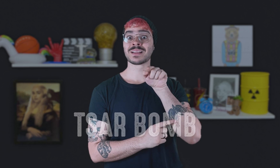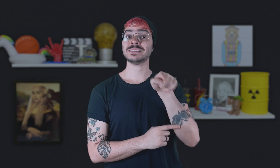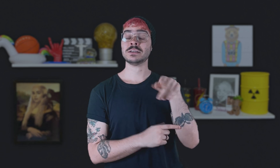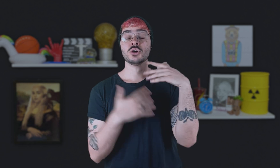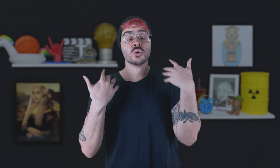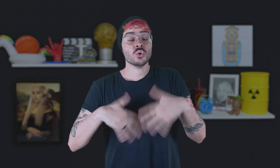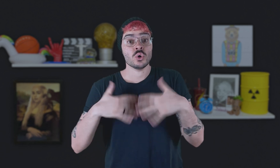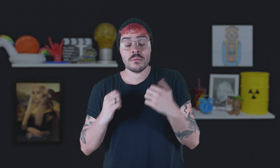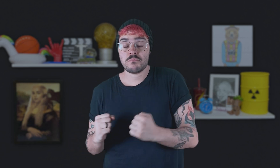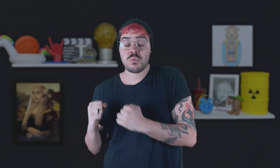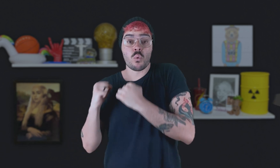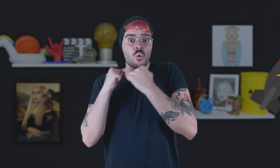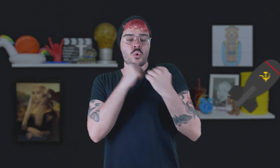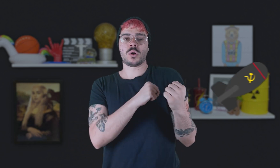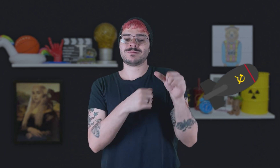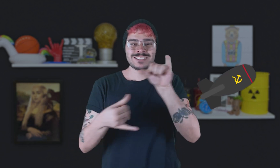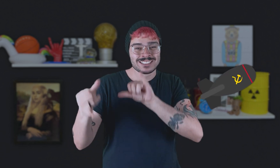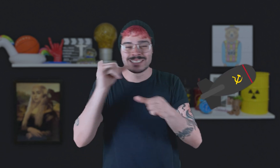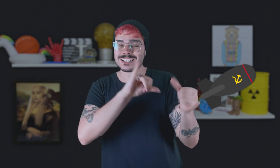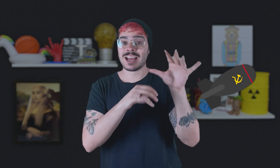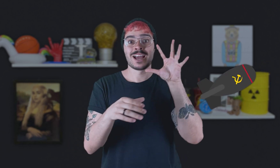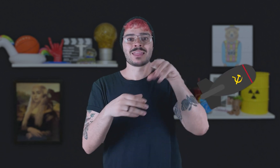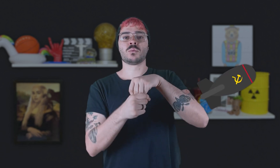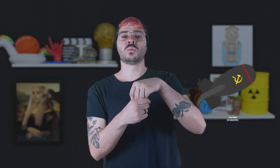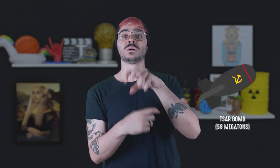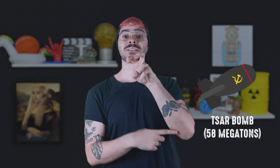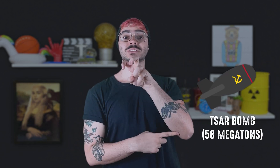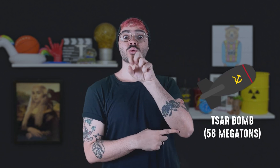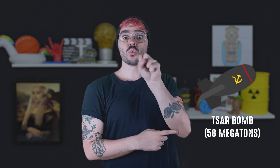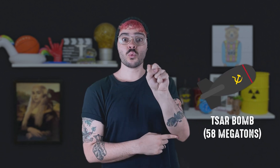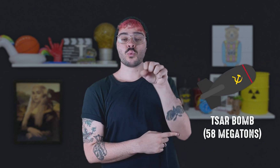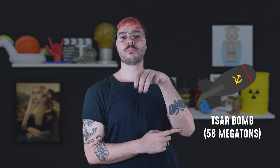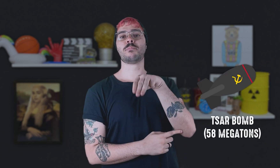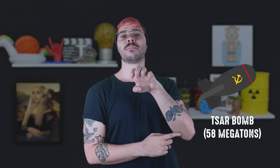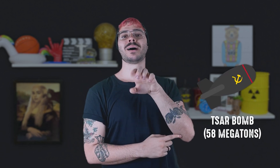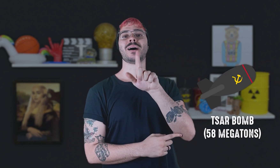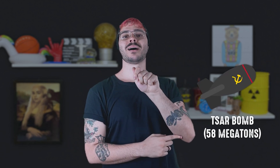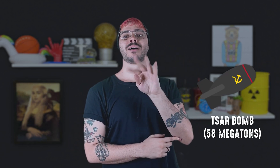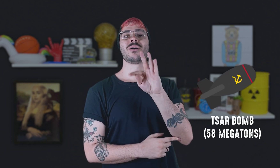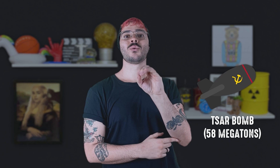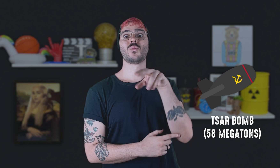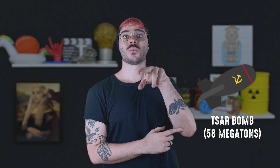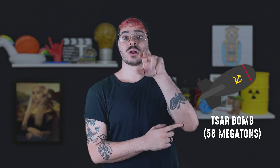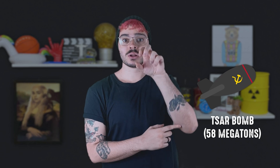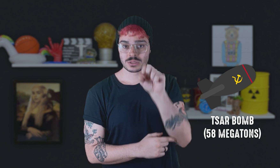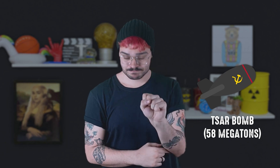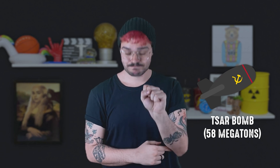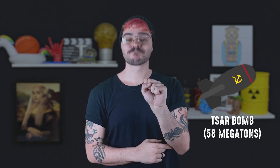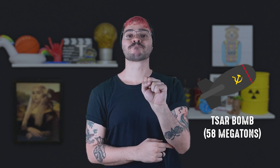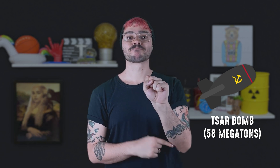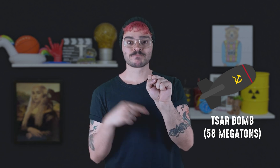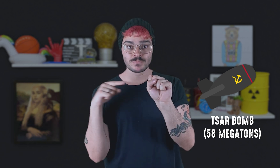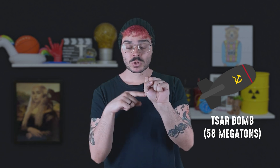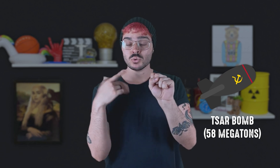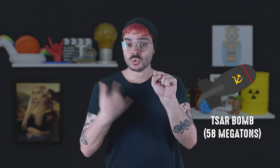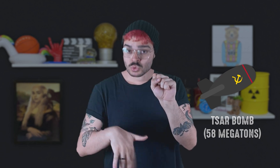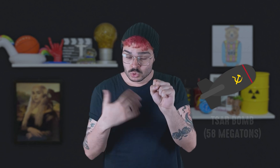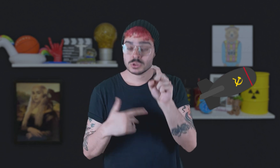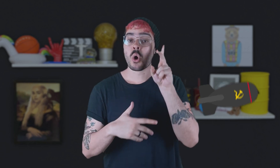its power is 58 megatons,